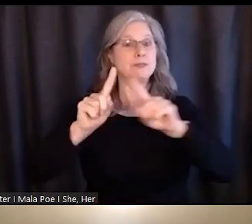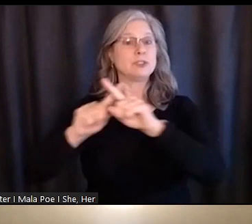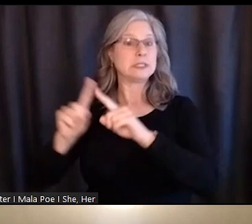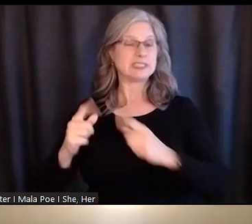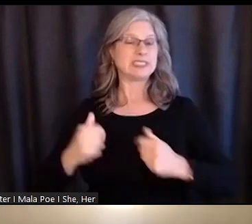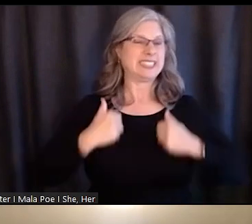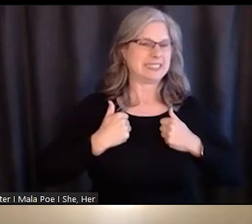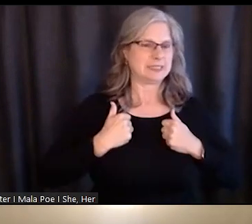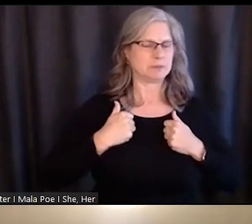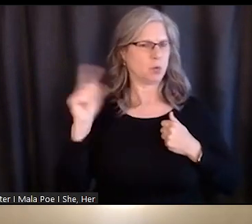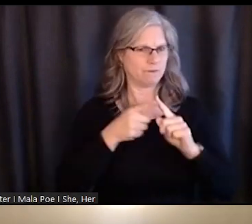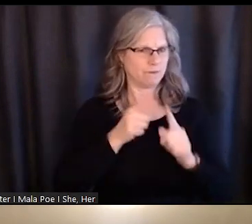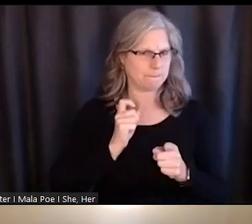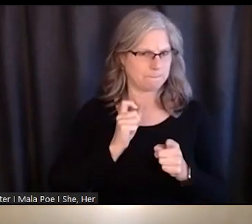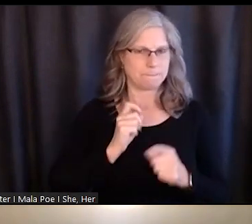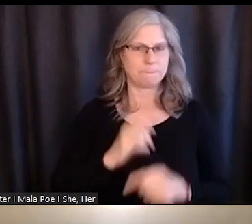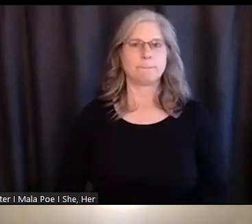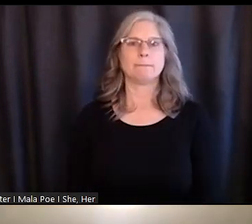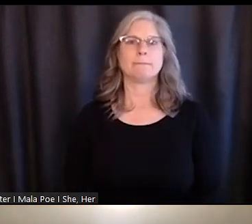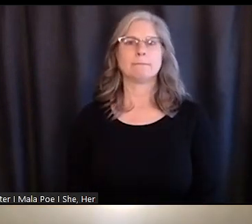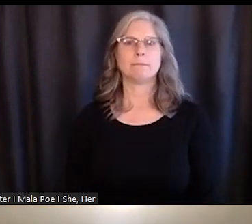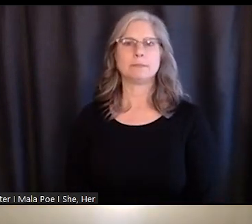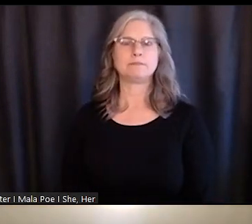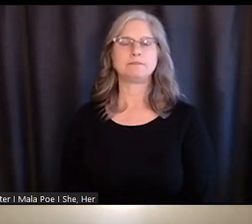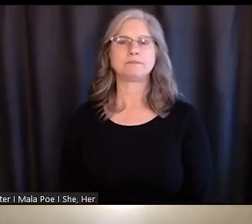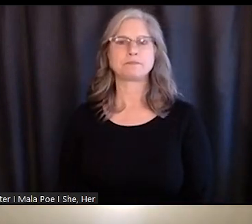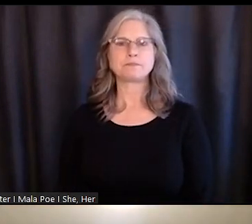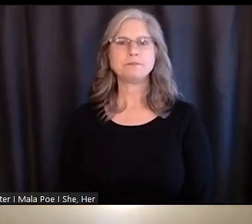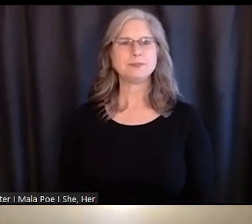But where do they come from? Excuse me, I'm having my morning tea.